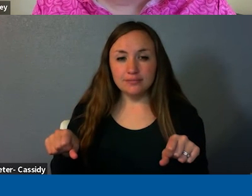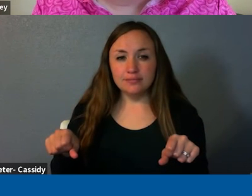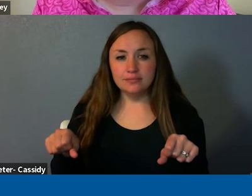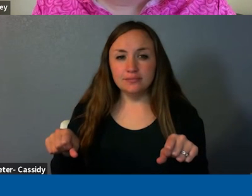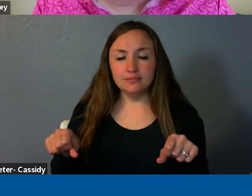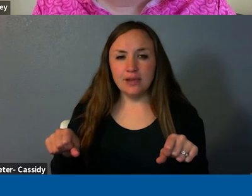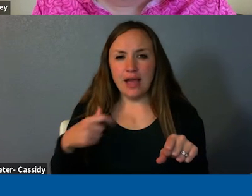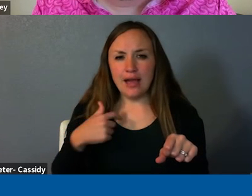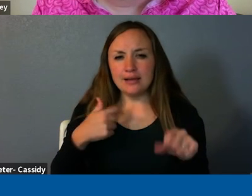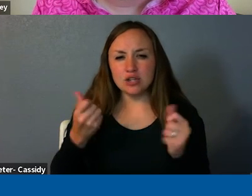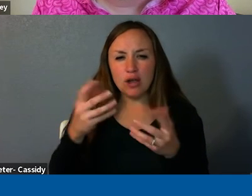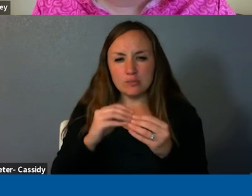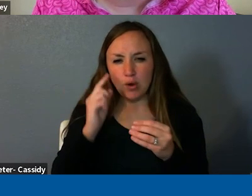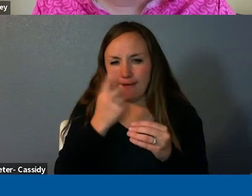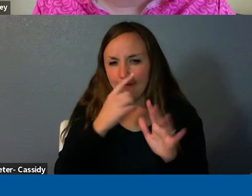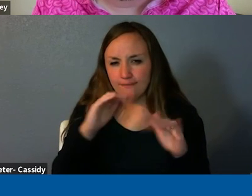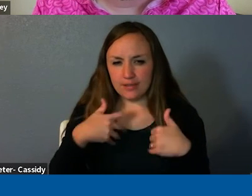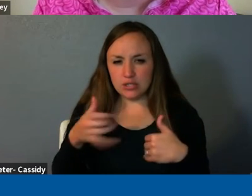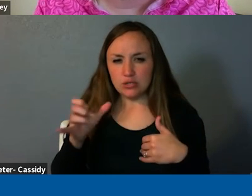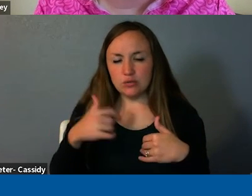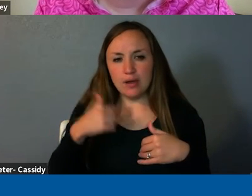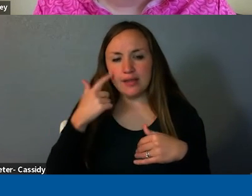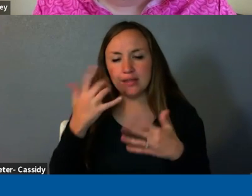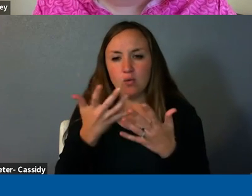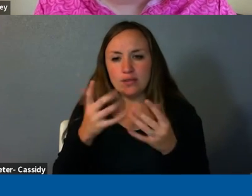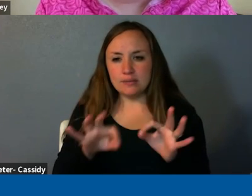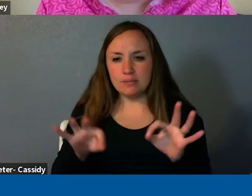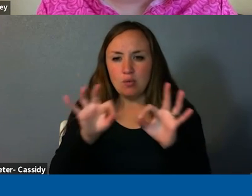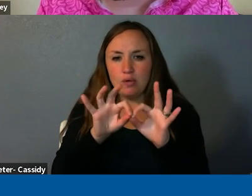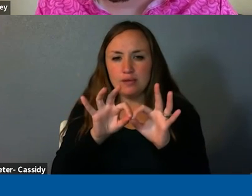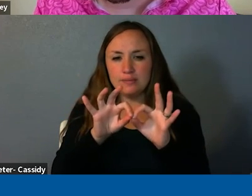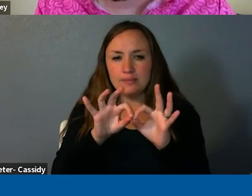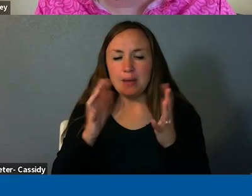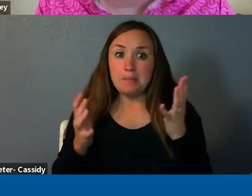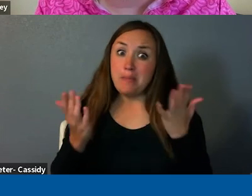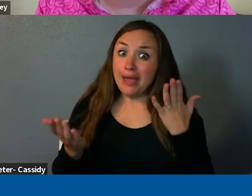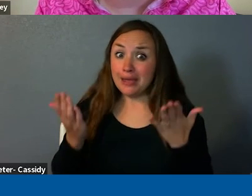So I think the name of the game here is, it might, but that's okay